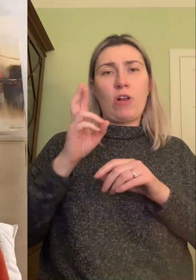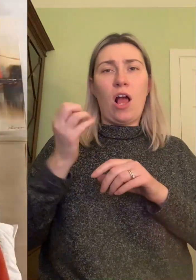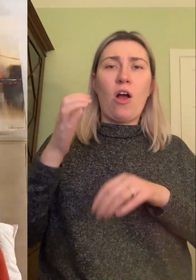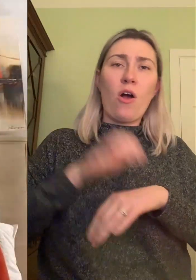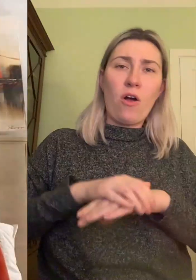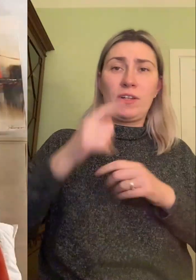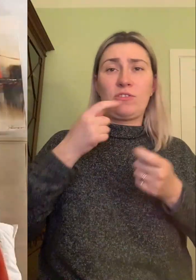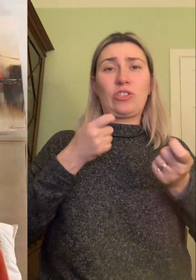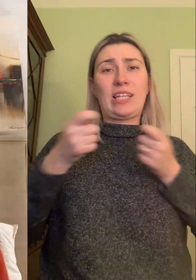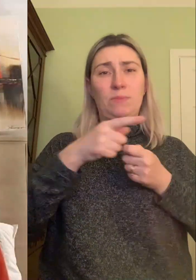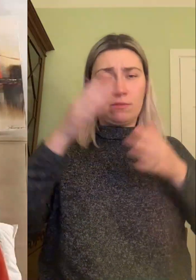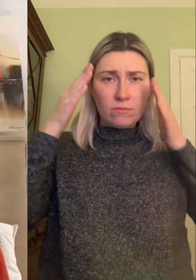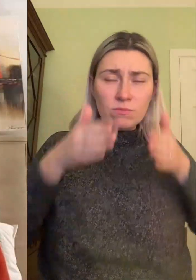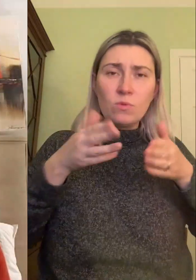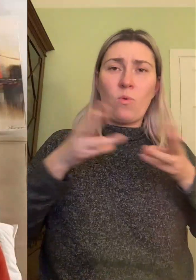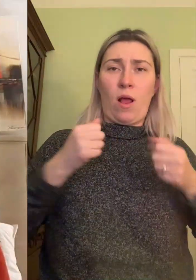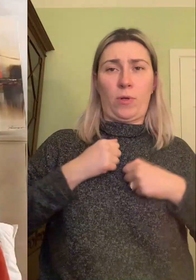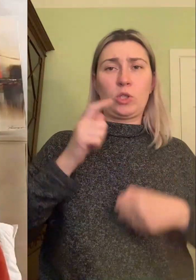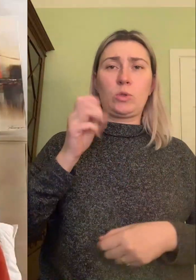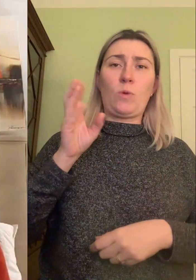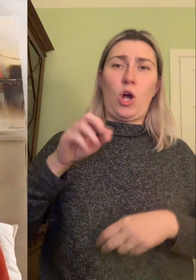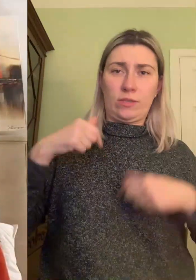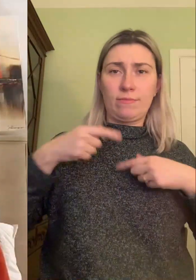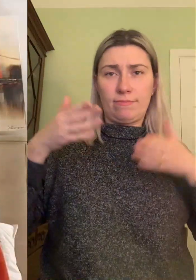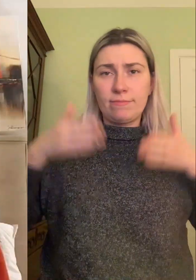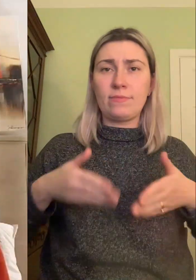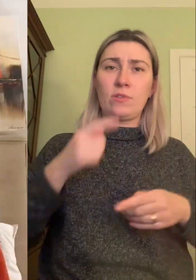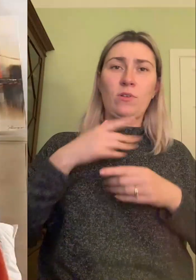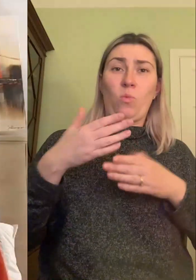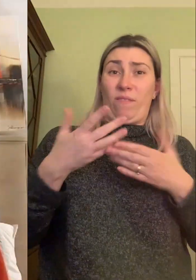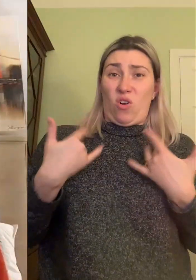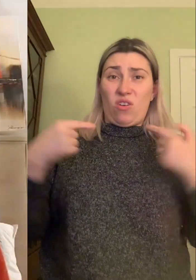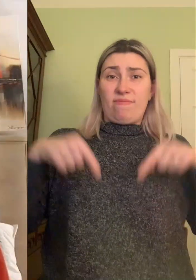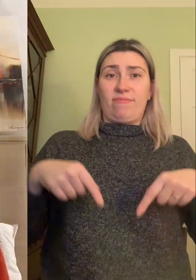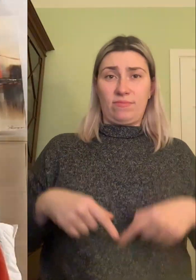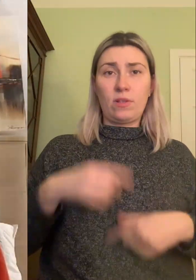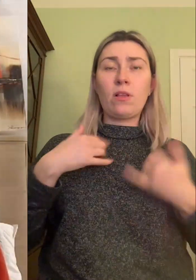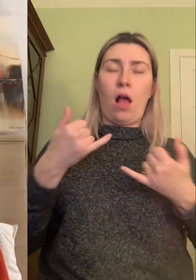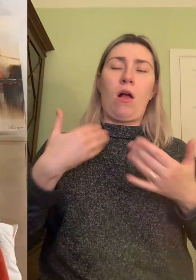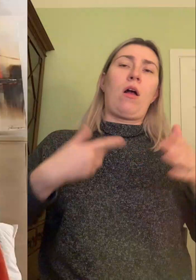and for this treatment to work on my tumours - which is what I’m here for. I’m just going to chill out,